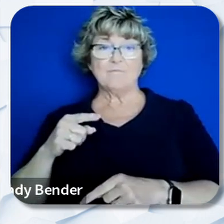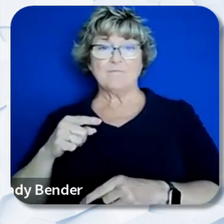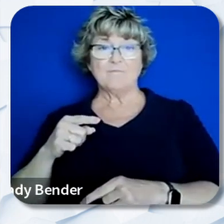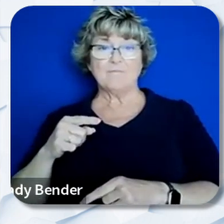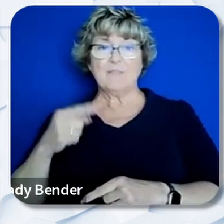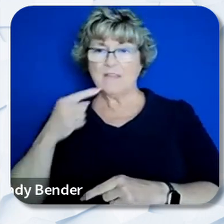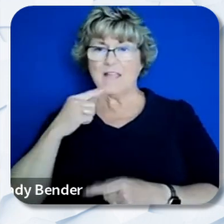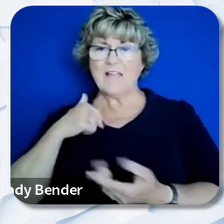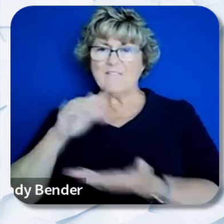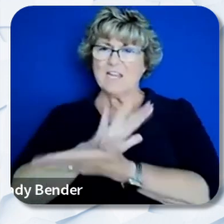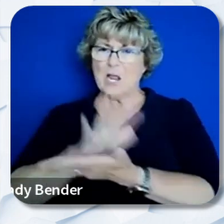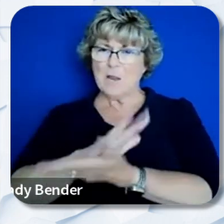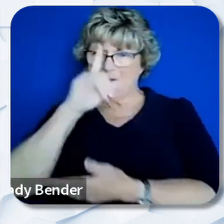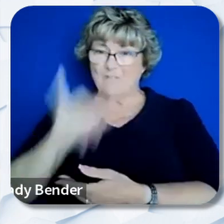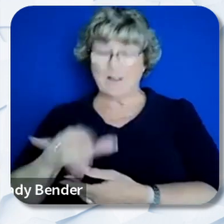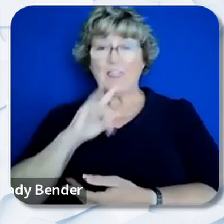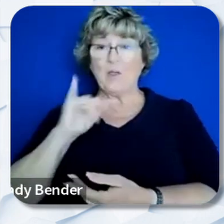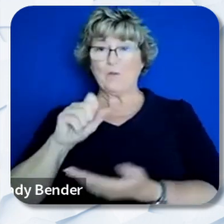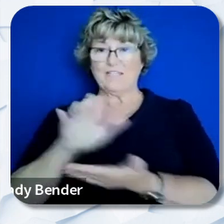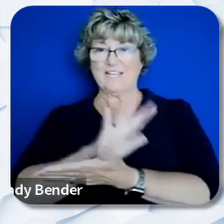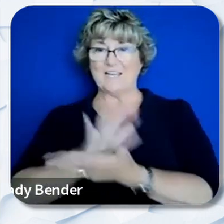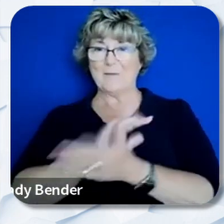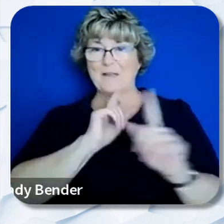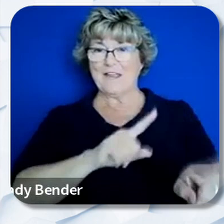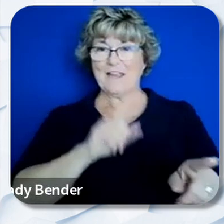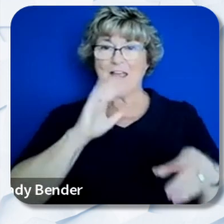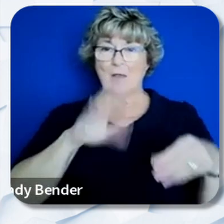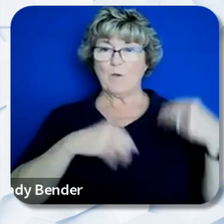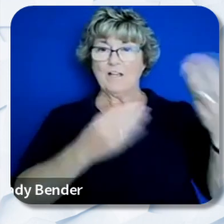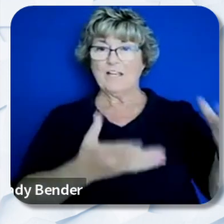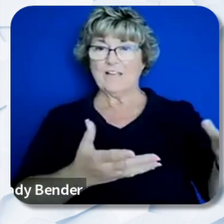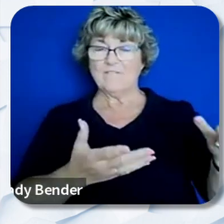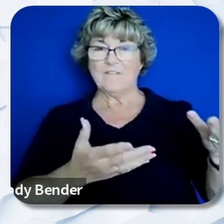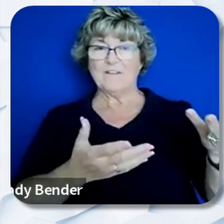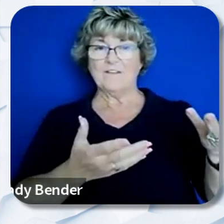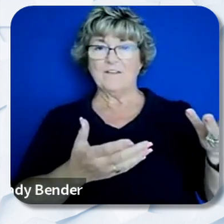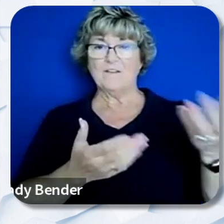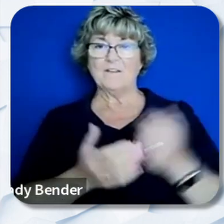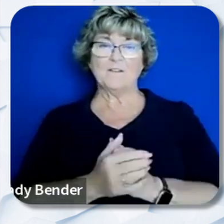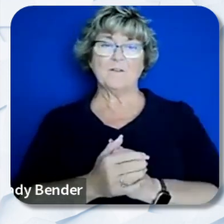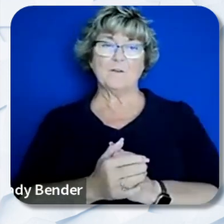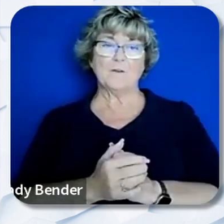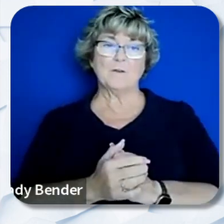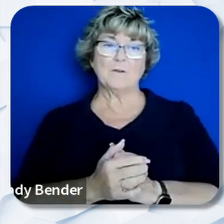a document for that, and there is a document for that, and I'm going to go ahead and provide